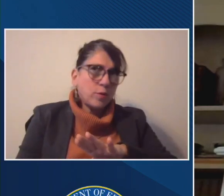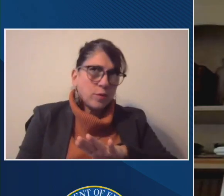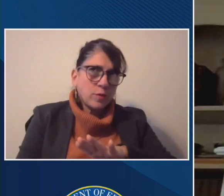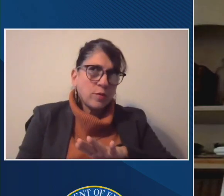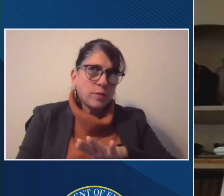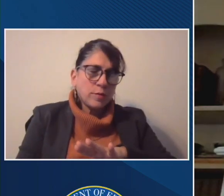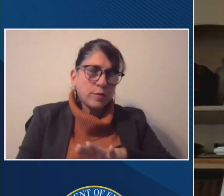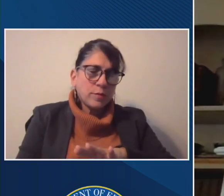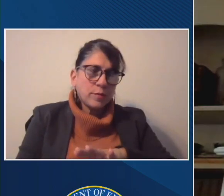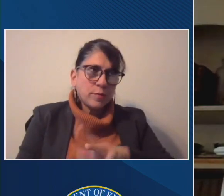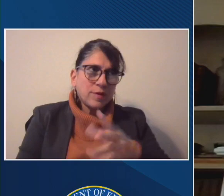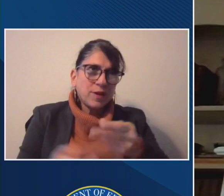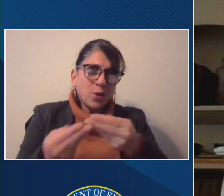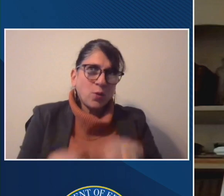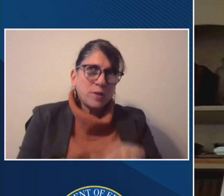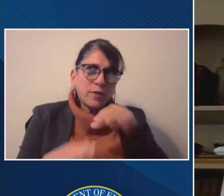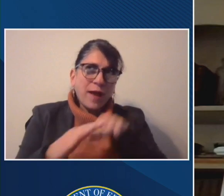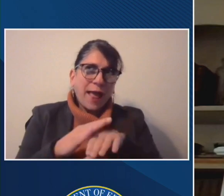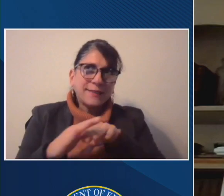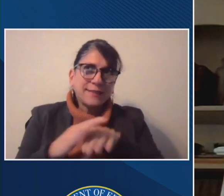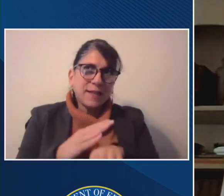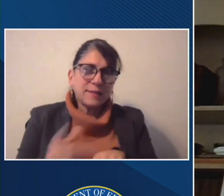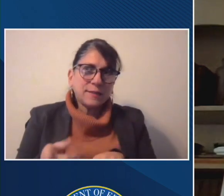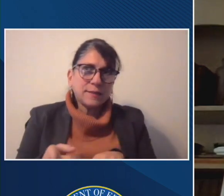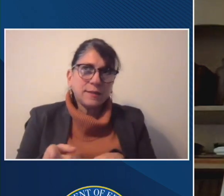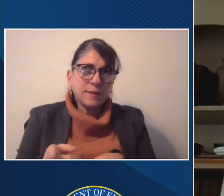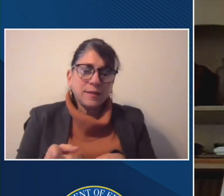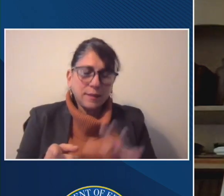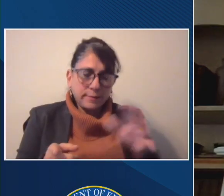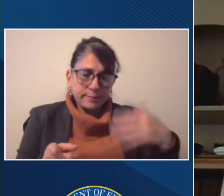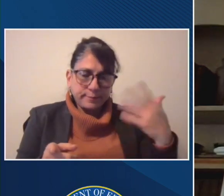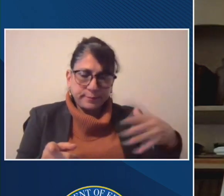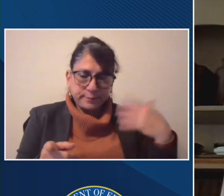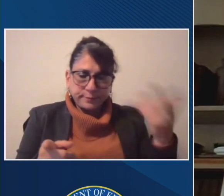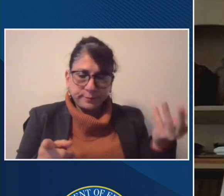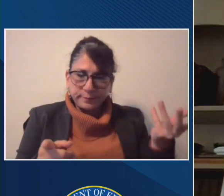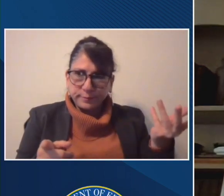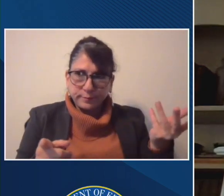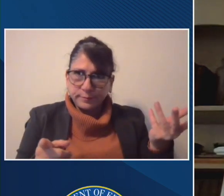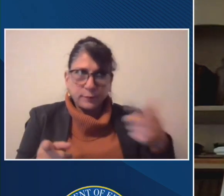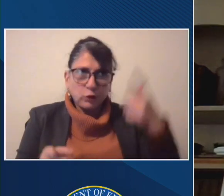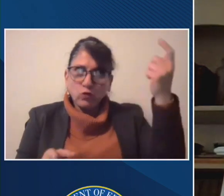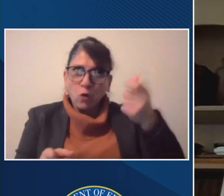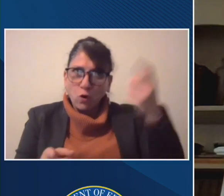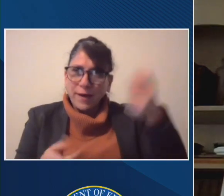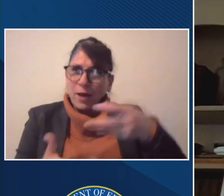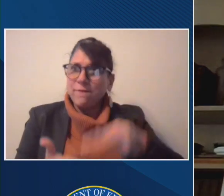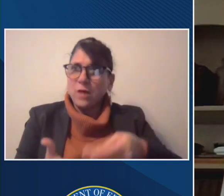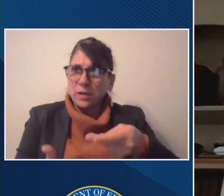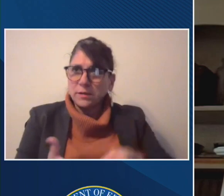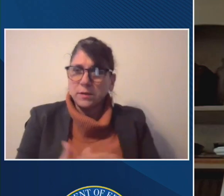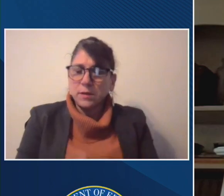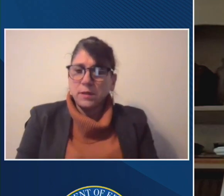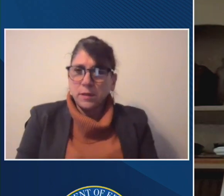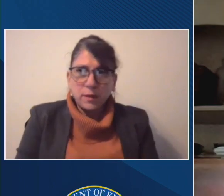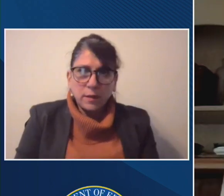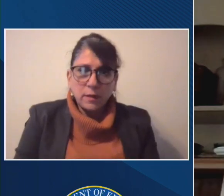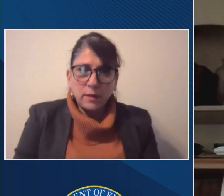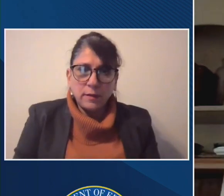access to be able to draw down funds at that point. But David has his hand up, so